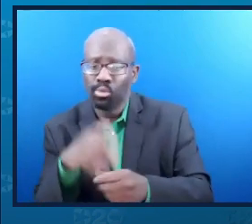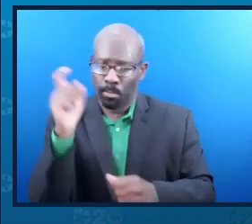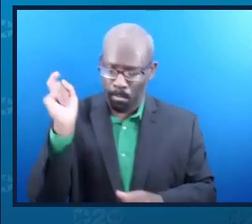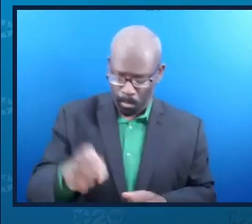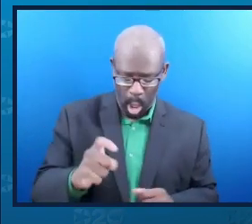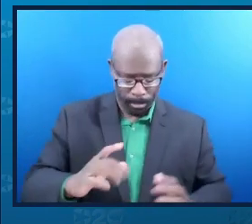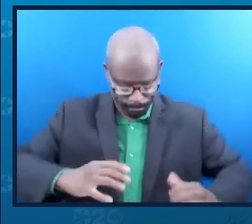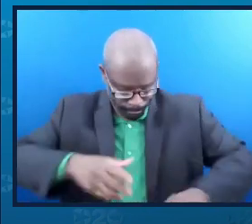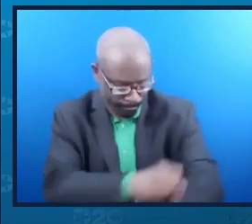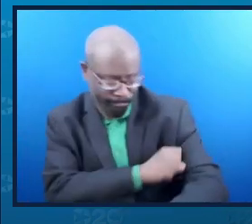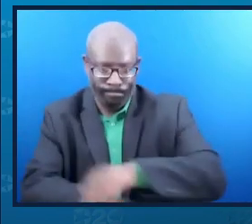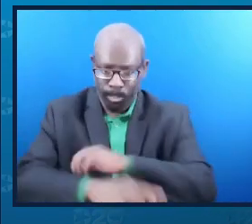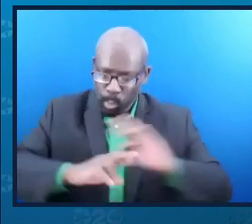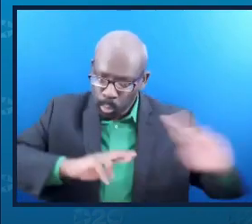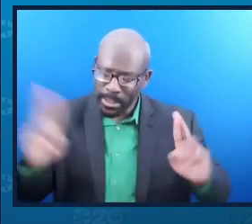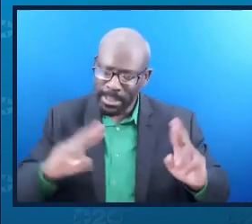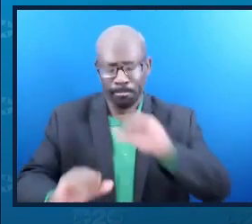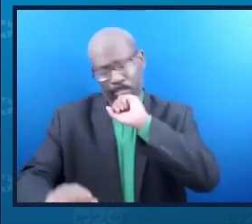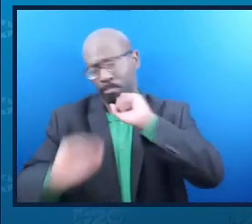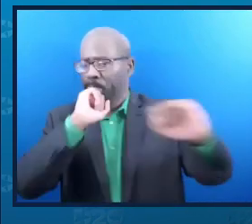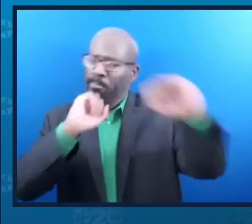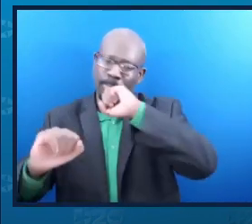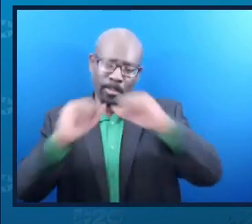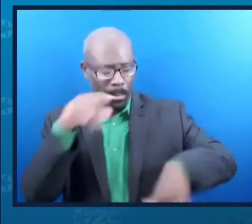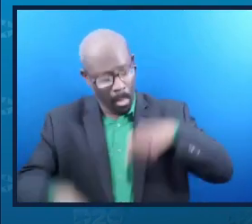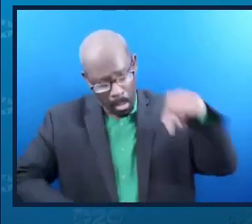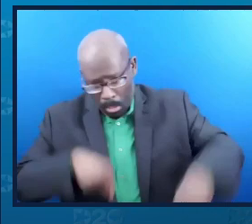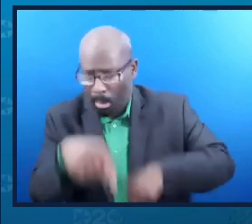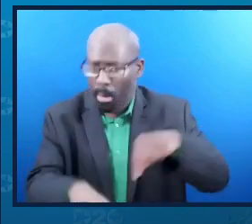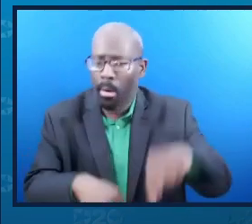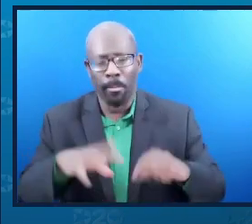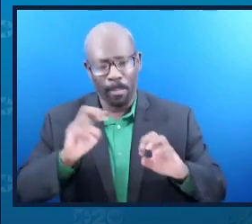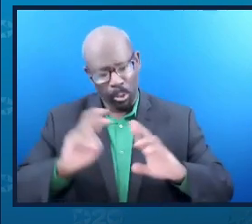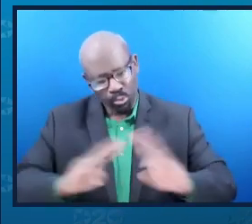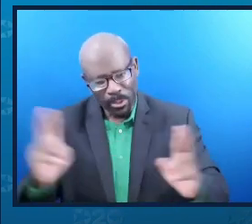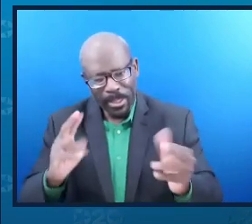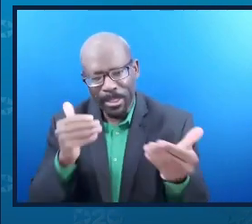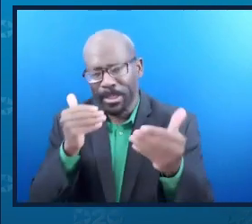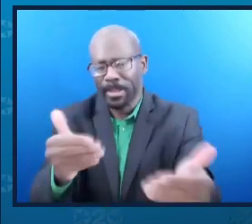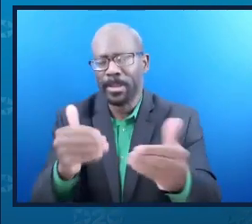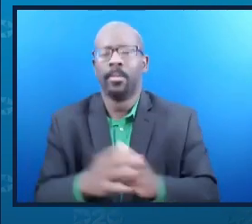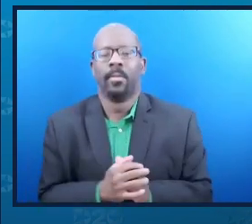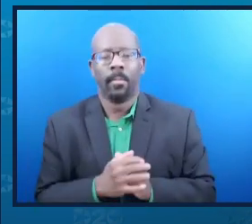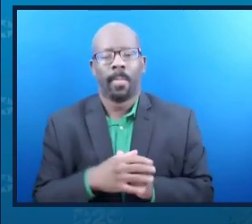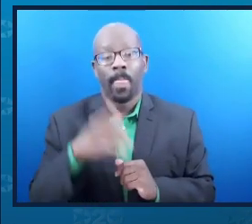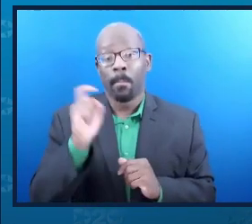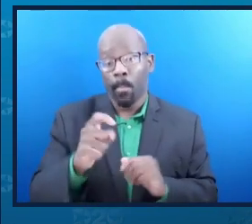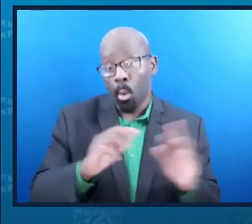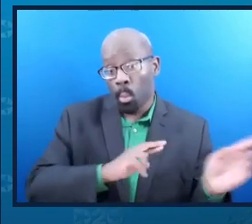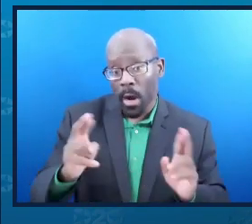PREPARED TO TAKE A PUNCH. YOU HAVE TO BE PREPARED TO THROW